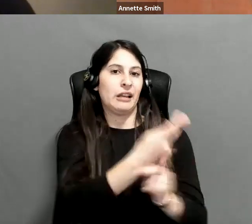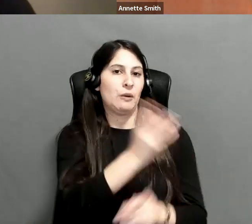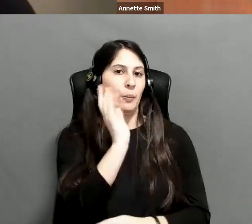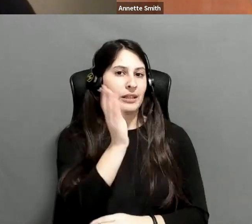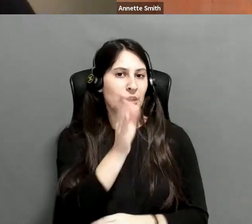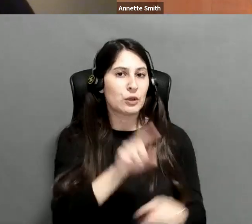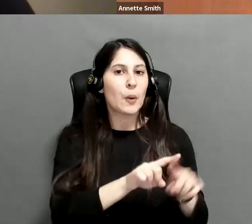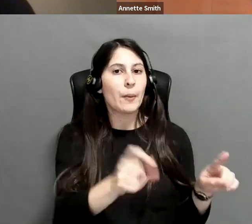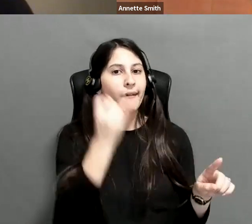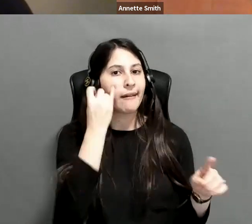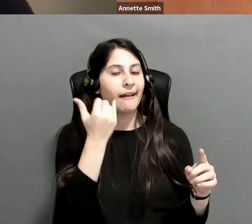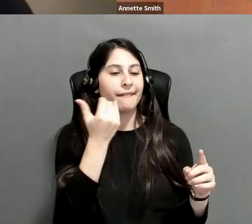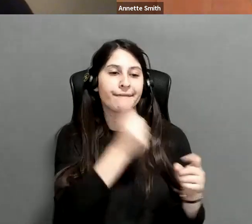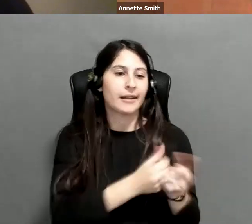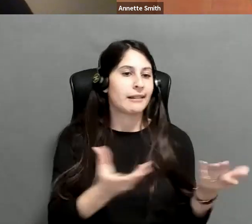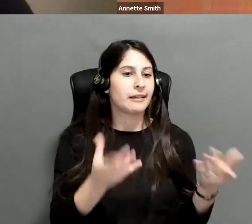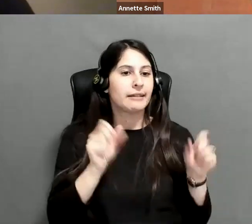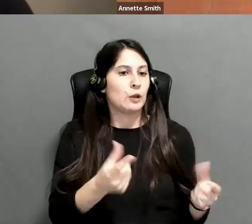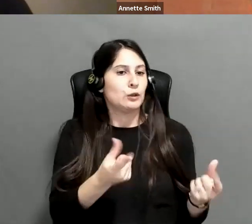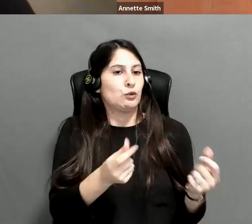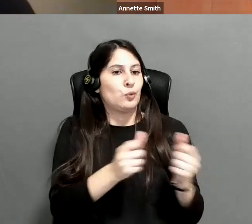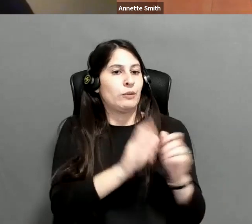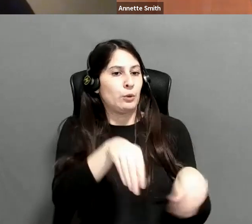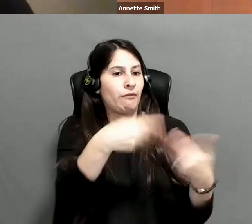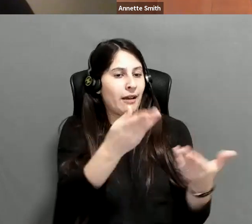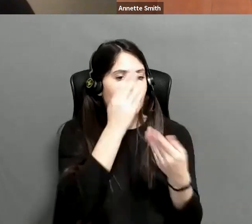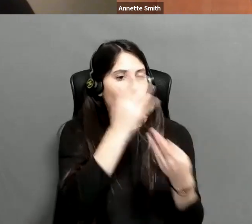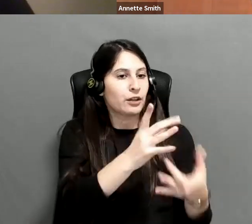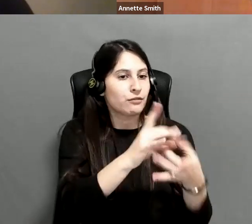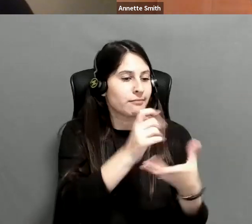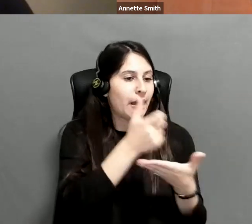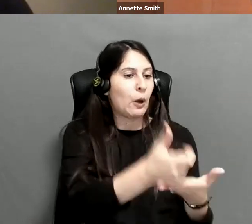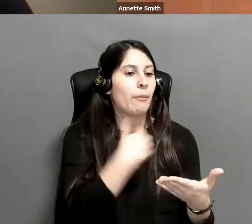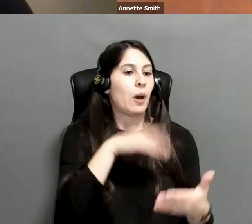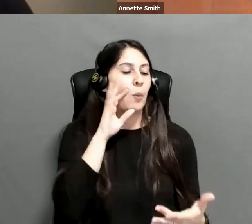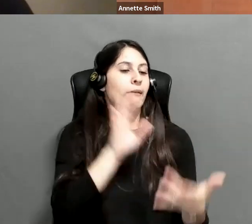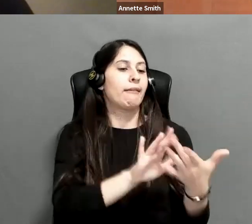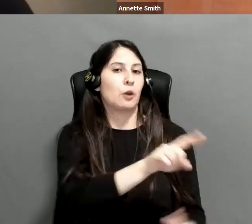We did not apply for CE UT Us, this wasn't that type of presentation.